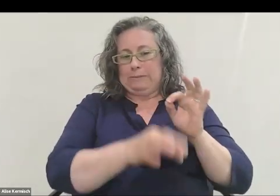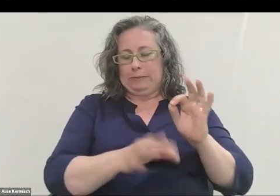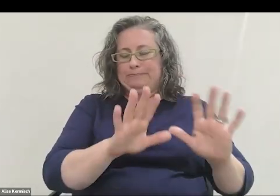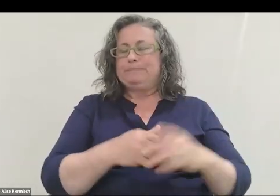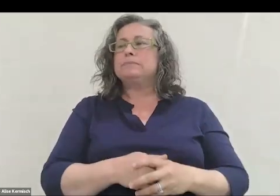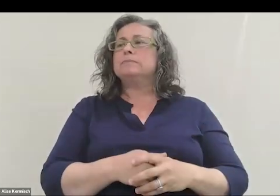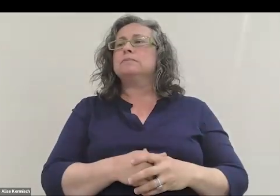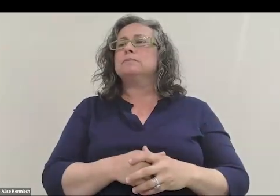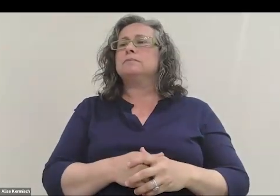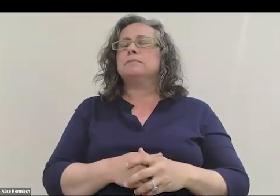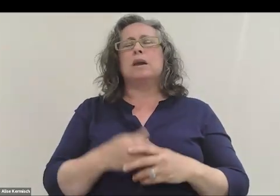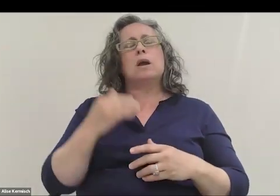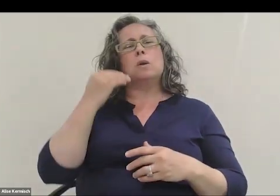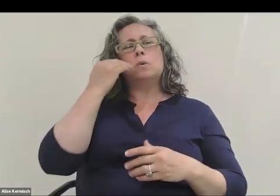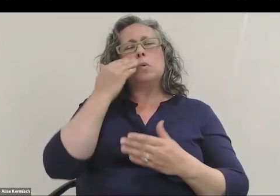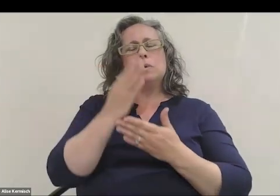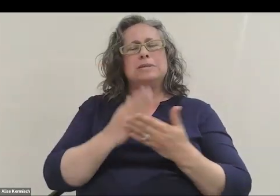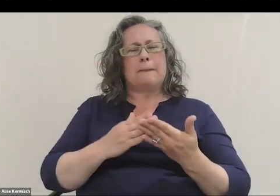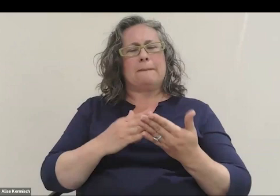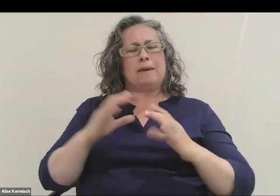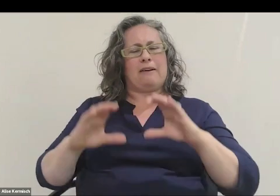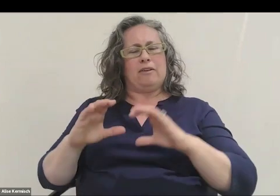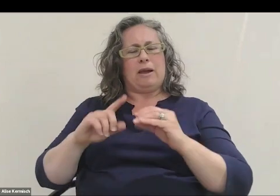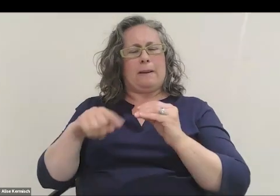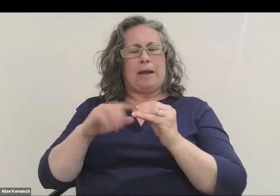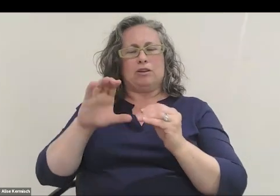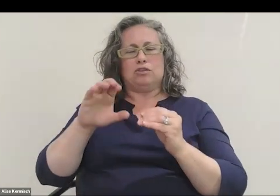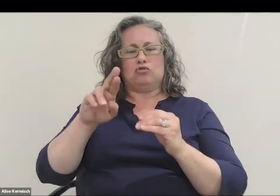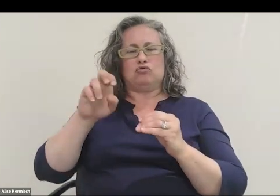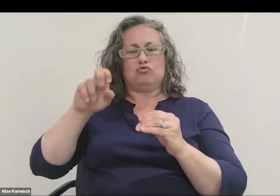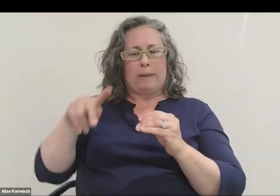I enjoy and I know there's been some conversation around Crip,